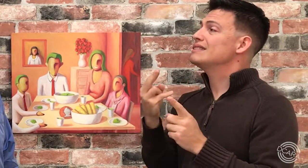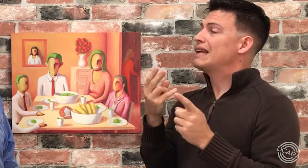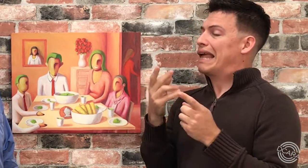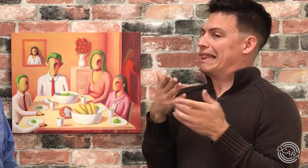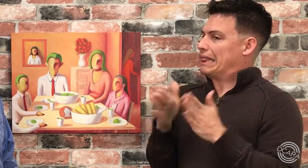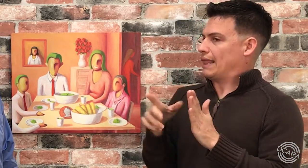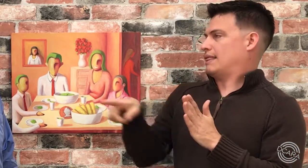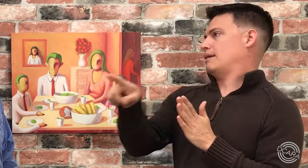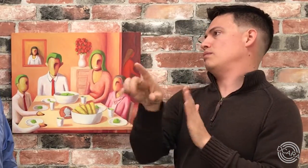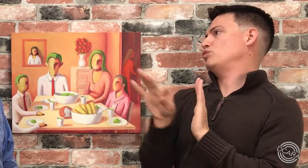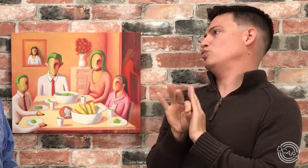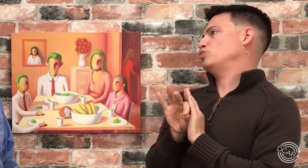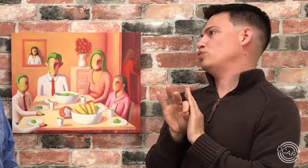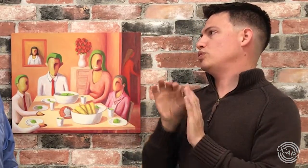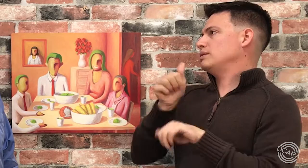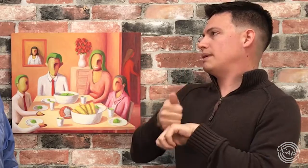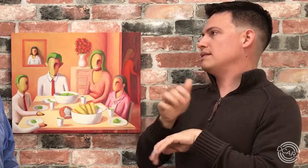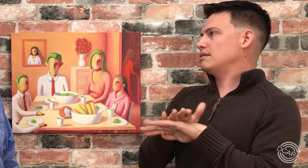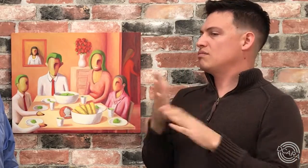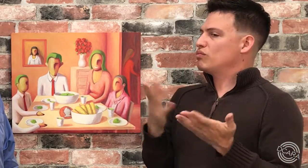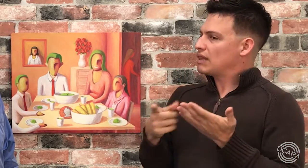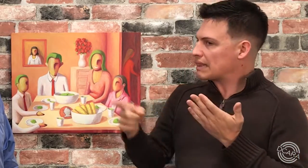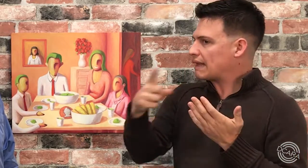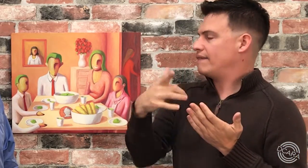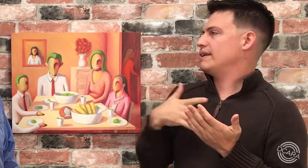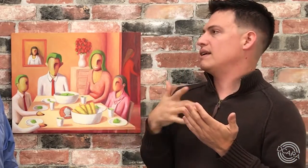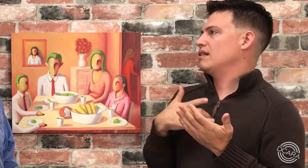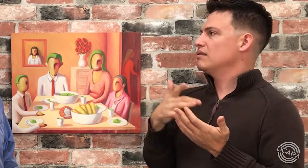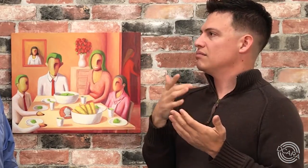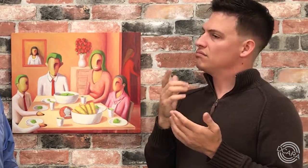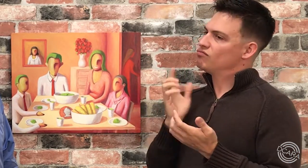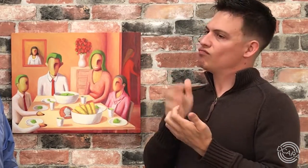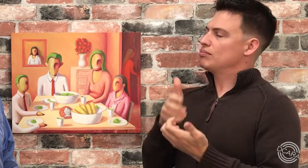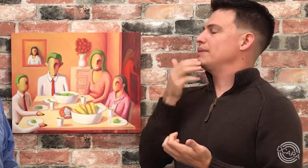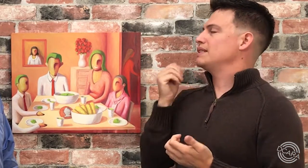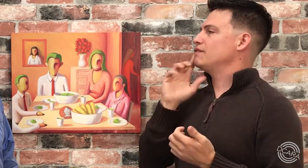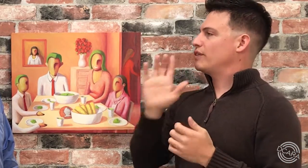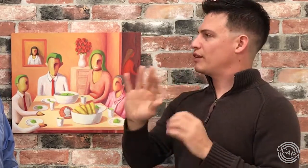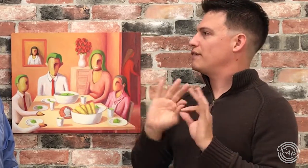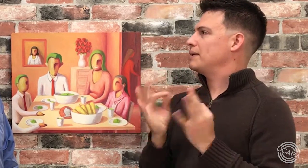And let them make choices based on what they feel is best for their family.